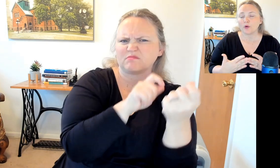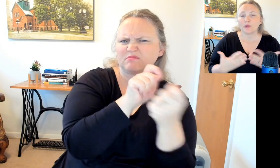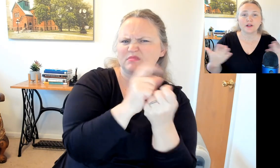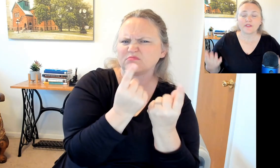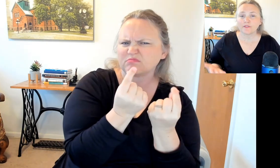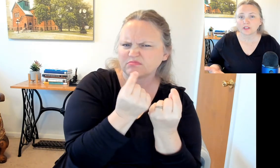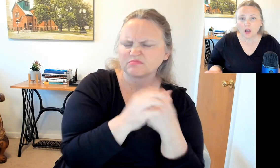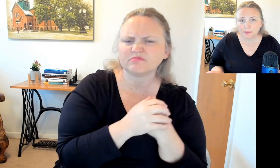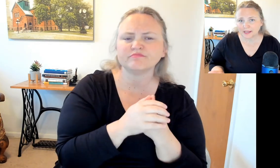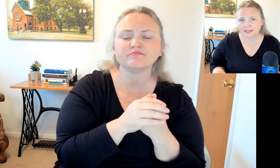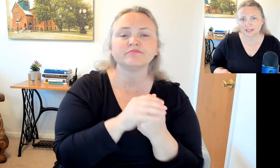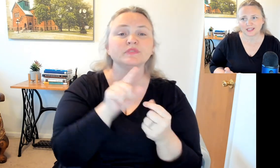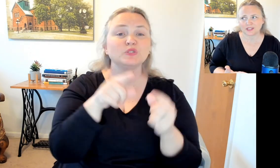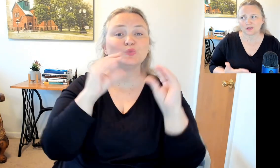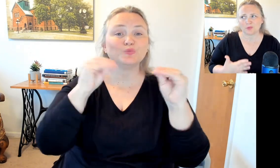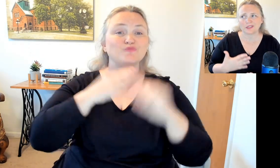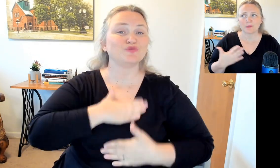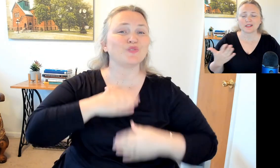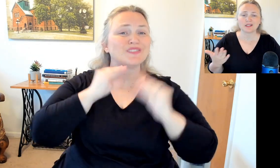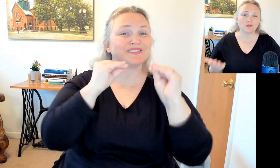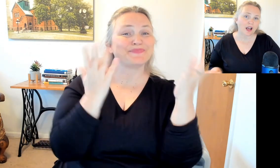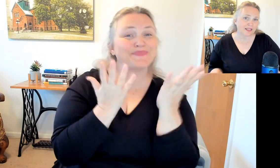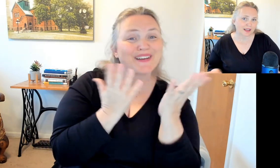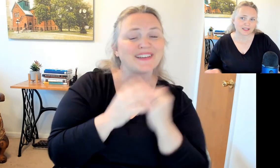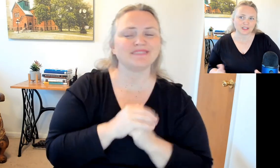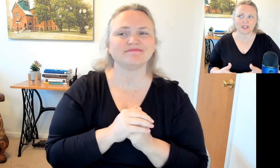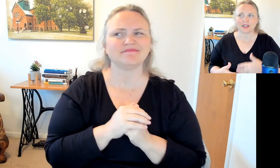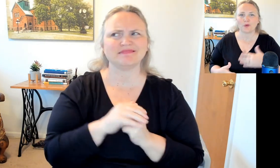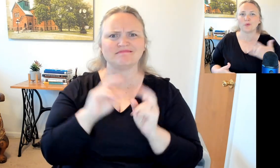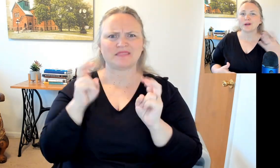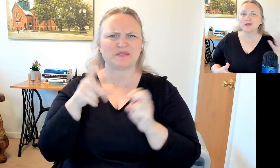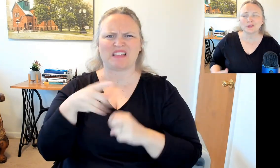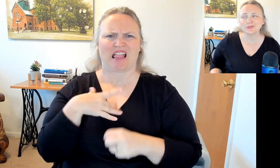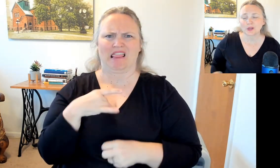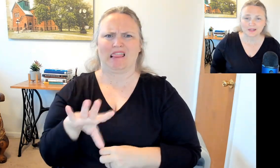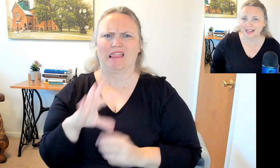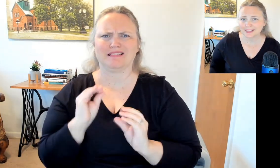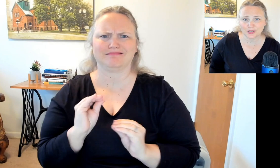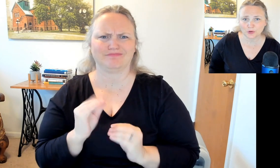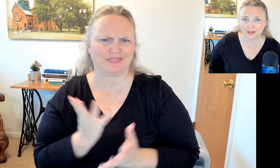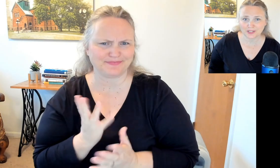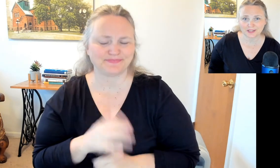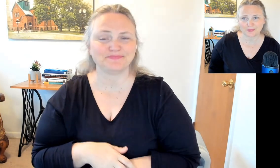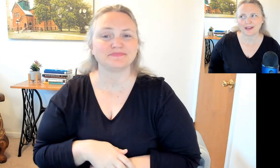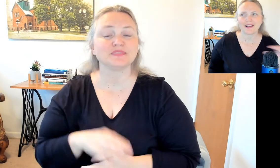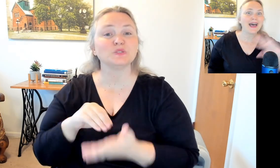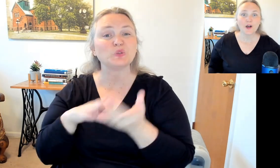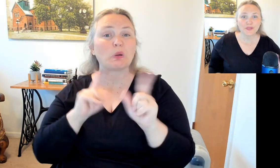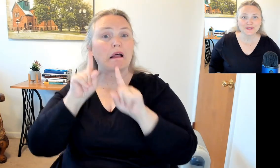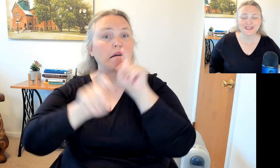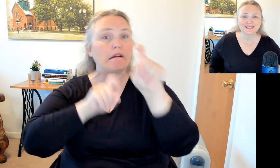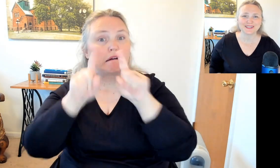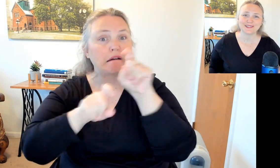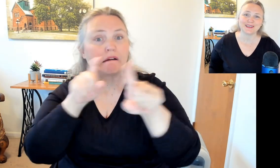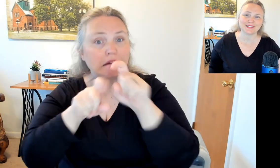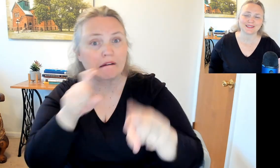What are your favorite topics to teach? What topics do you not like teaching? What are students always asking questions about? Add all those things to the list.